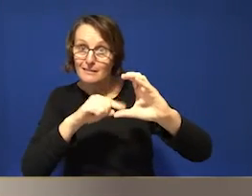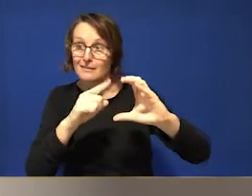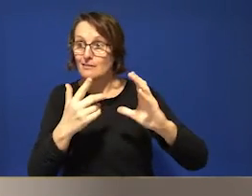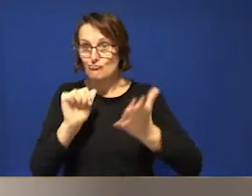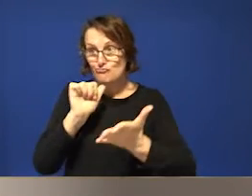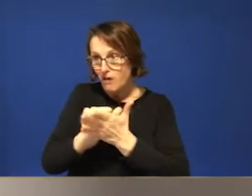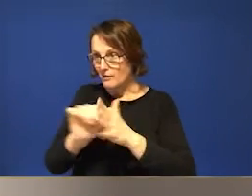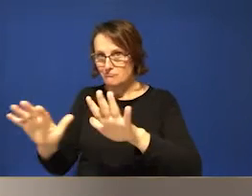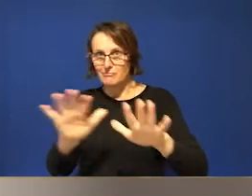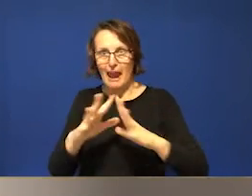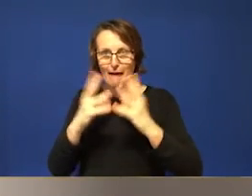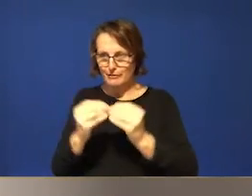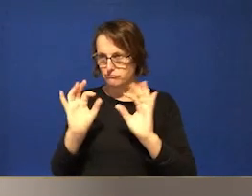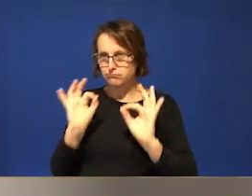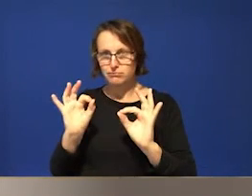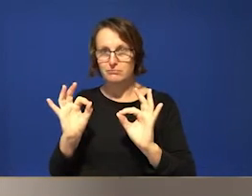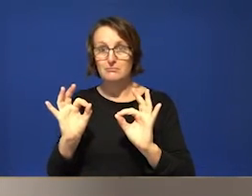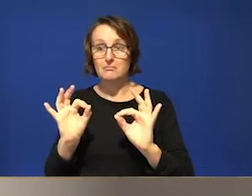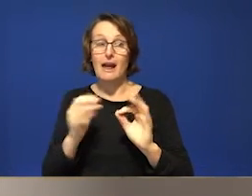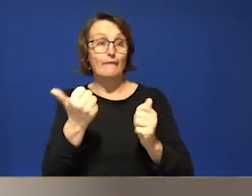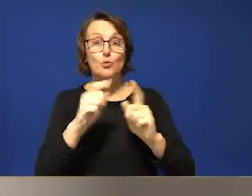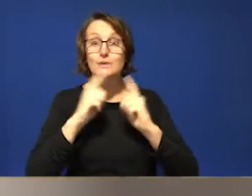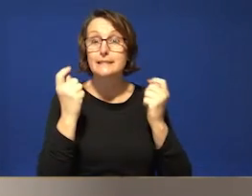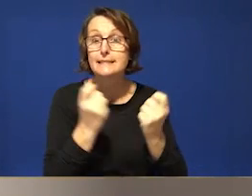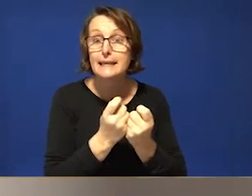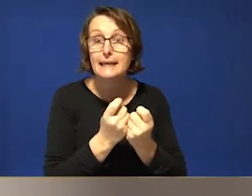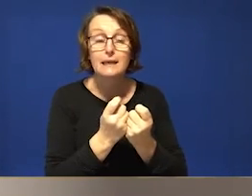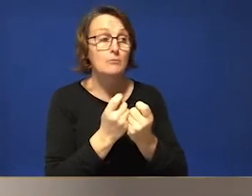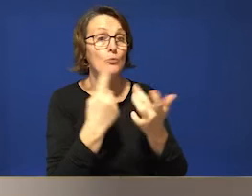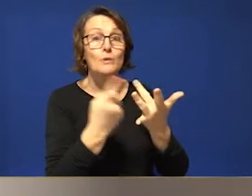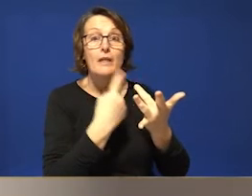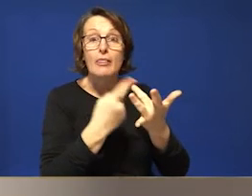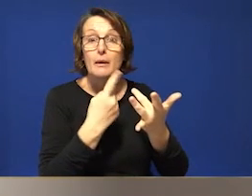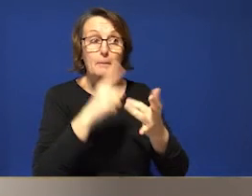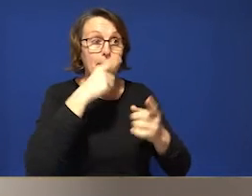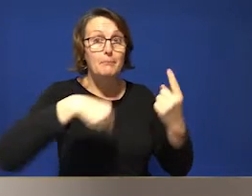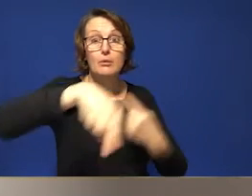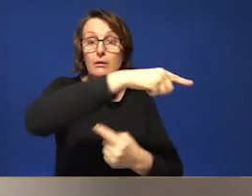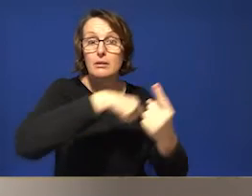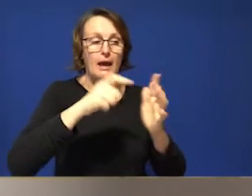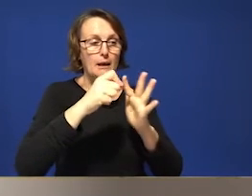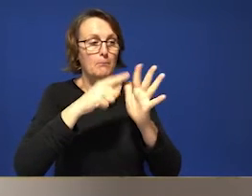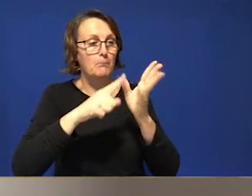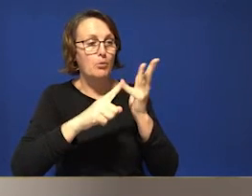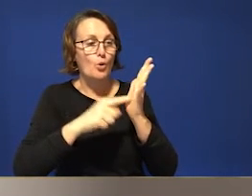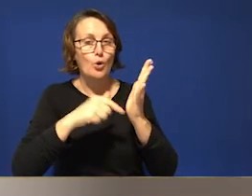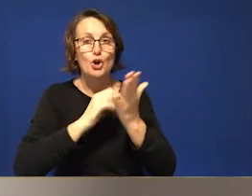The thing fitting just and a really, really good team of other consultants, Paul Thompson